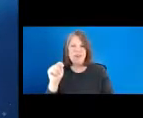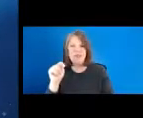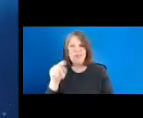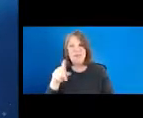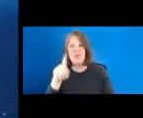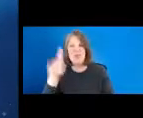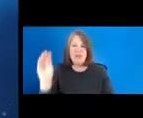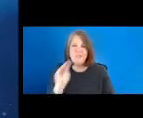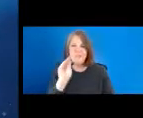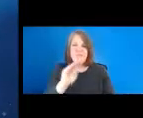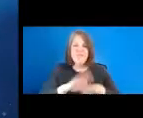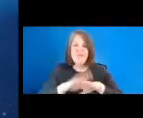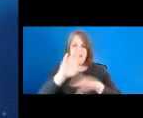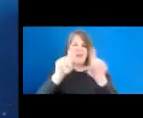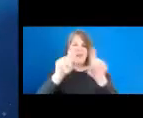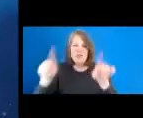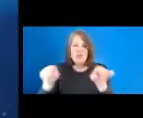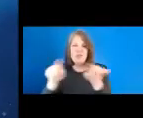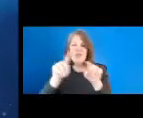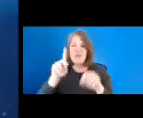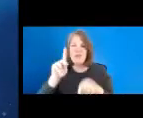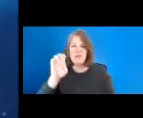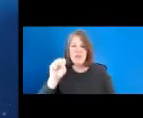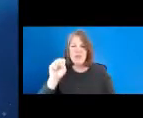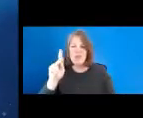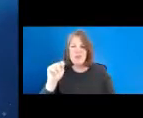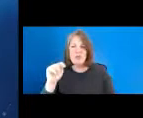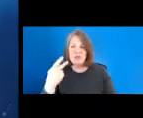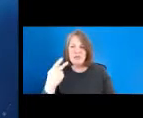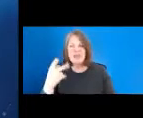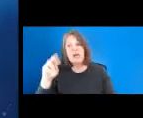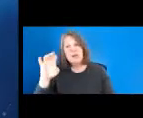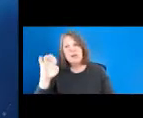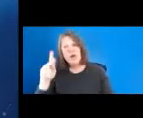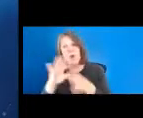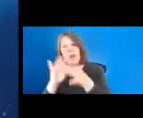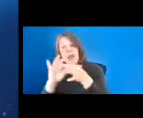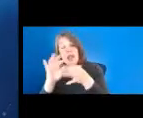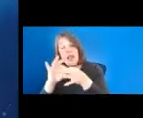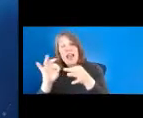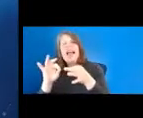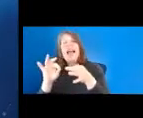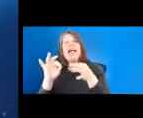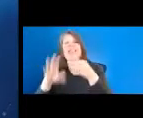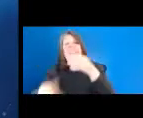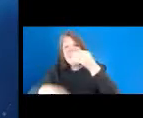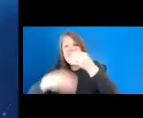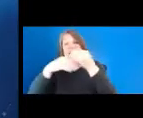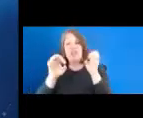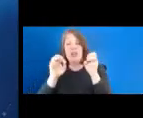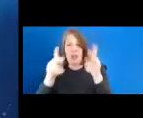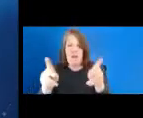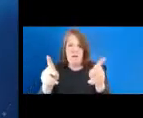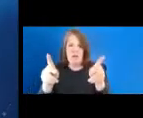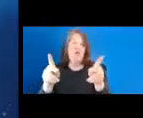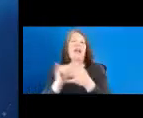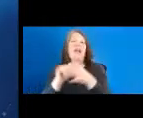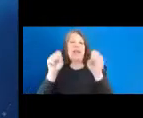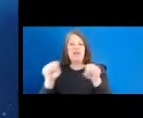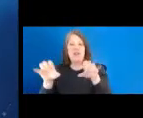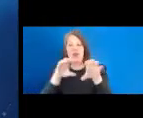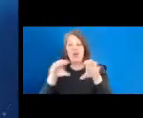16:25:26 So Rick is emphasizing here the additional opportunity that you can do in the virtual